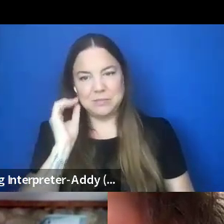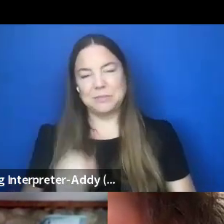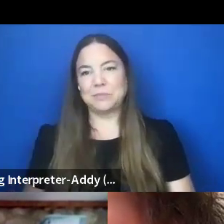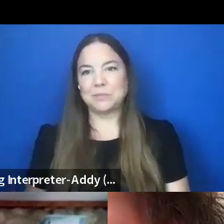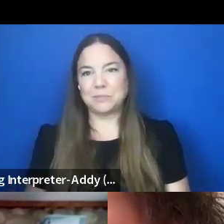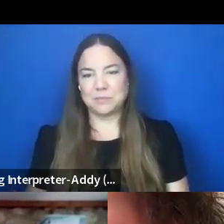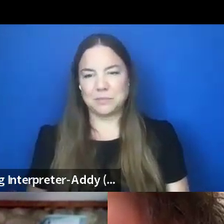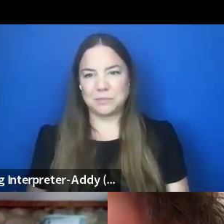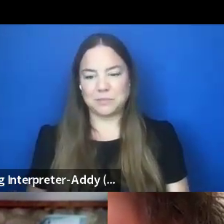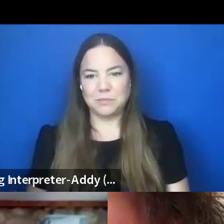Don Dew: So otherwise.